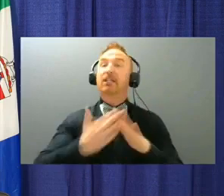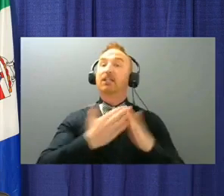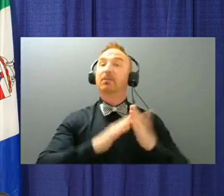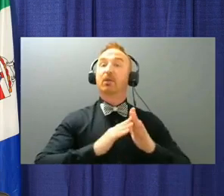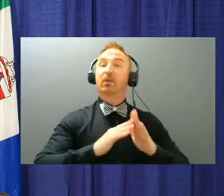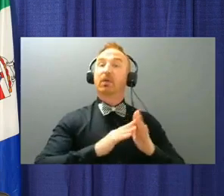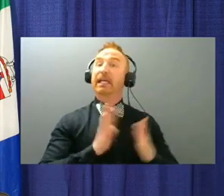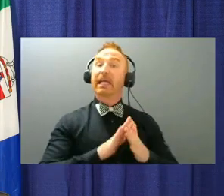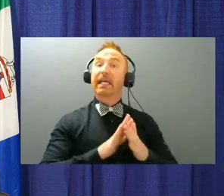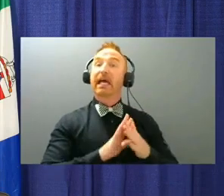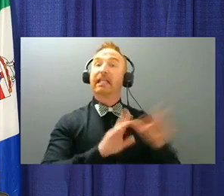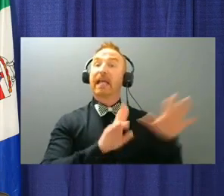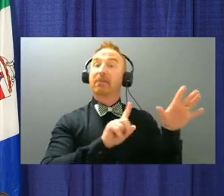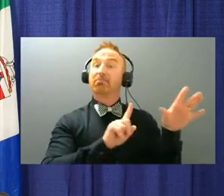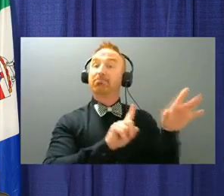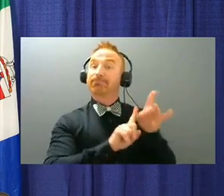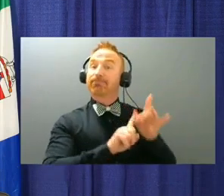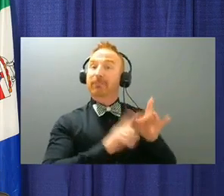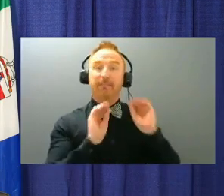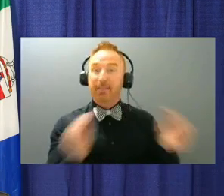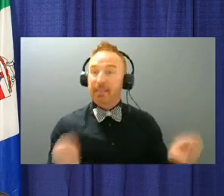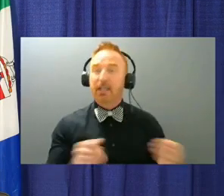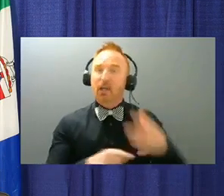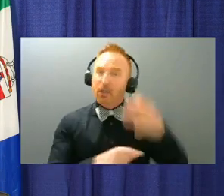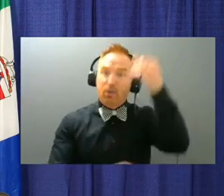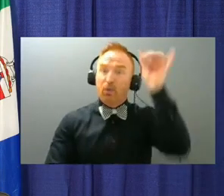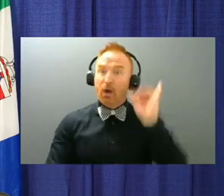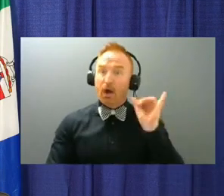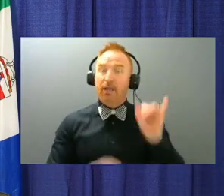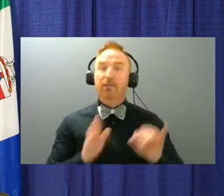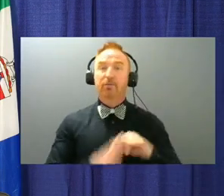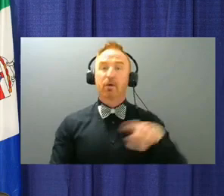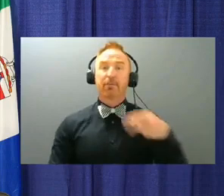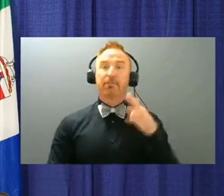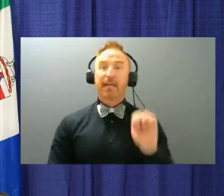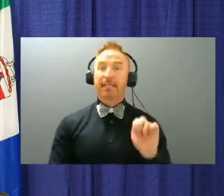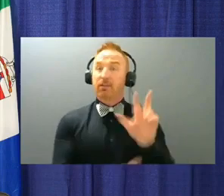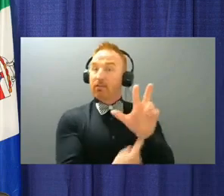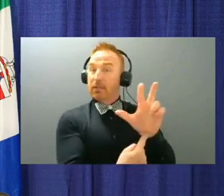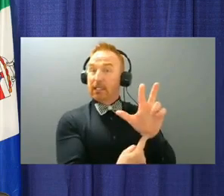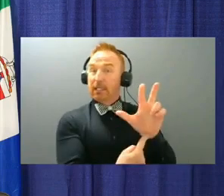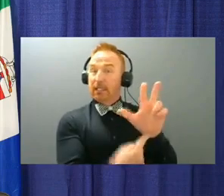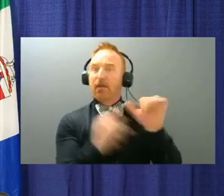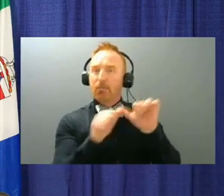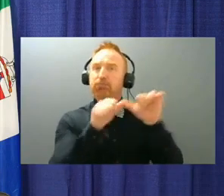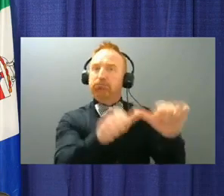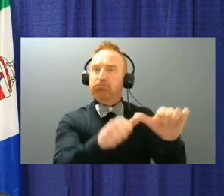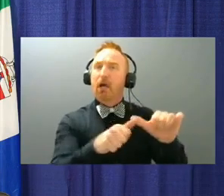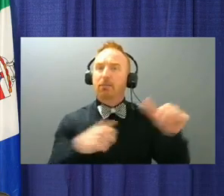transmission, Yukon remains very well positioned in phase three to continue a path of adapting